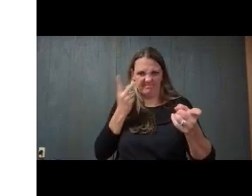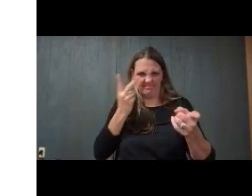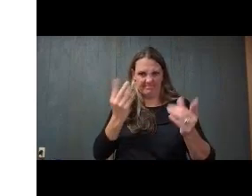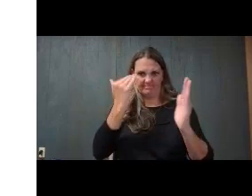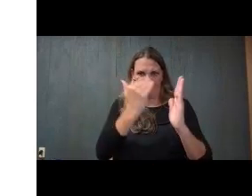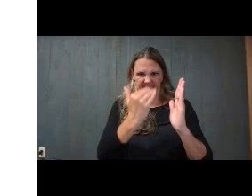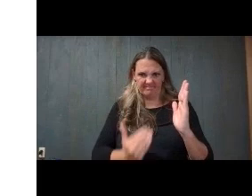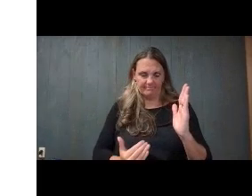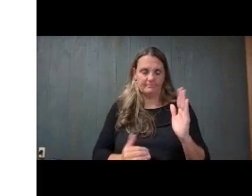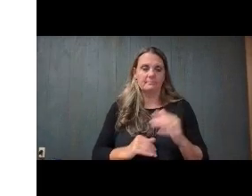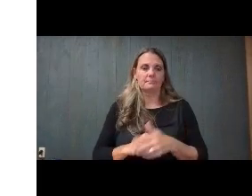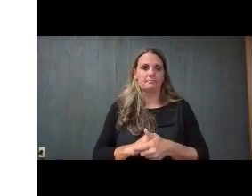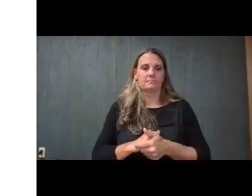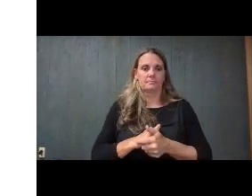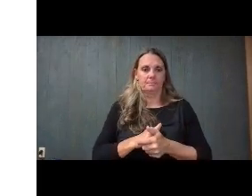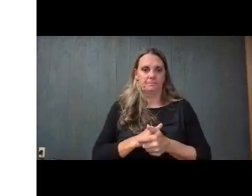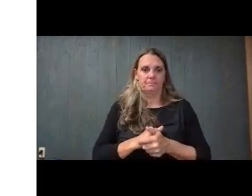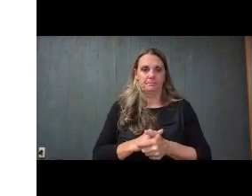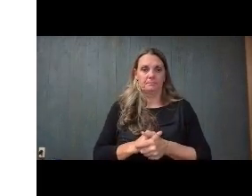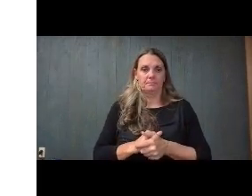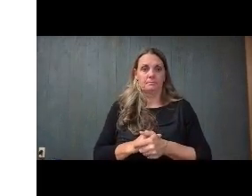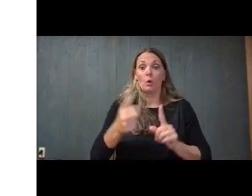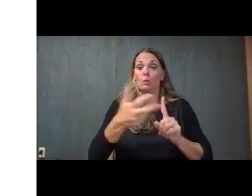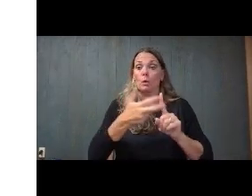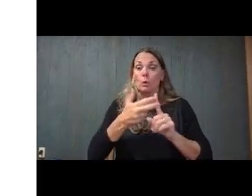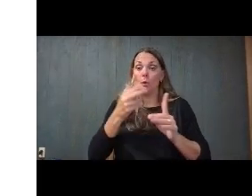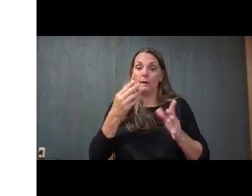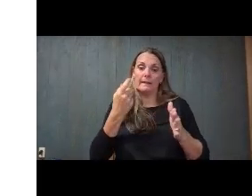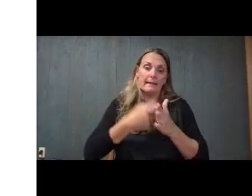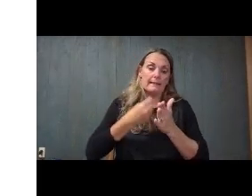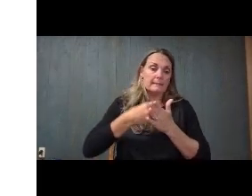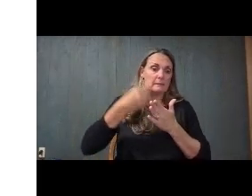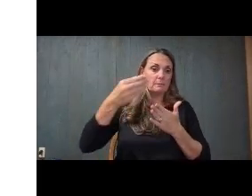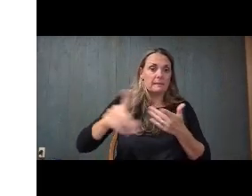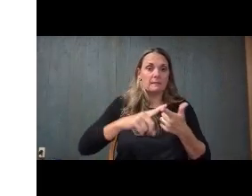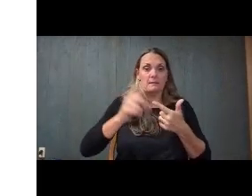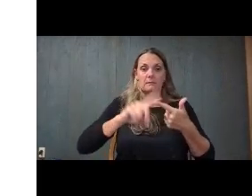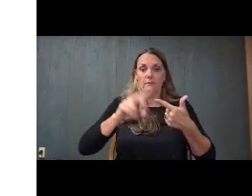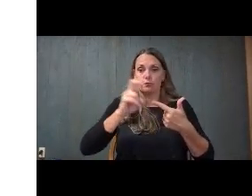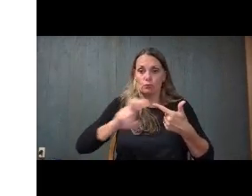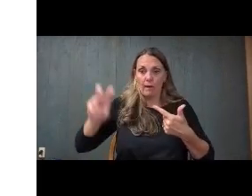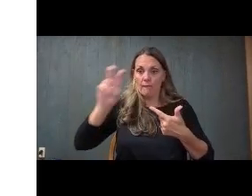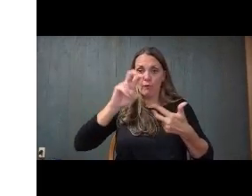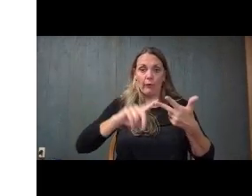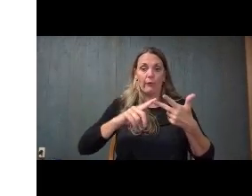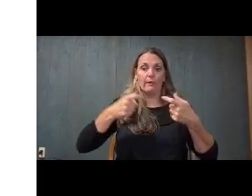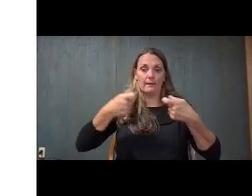for, recruiting expenses, travel, utilities,